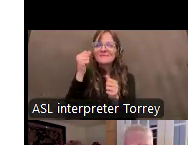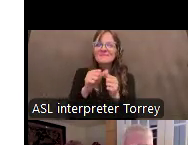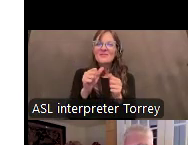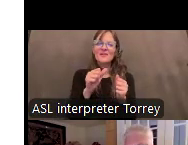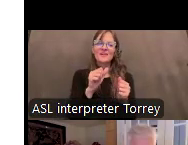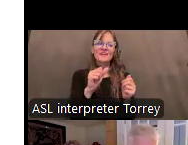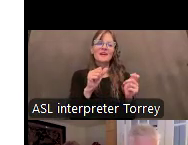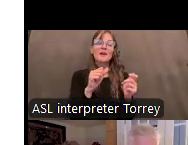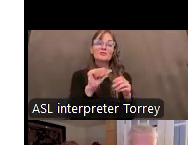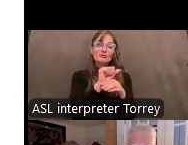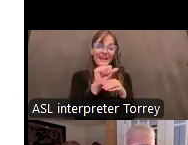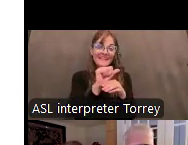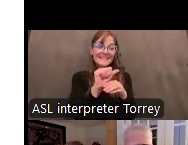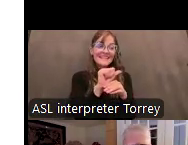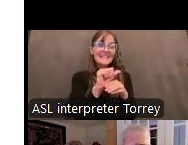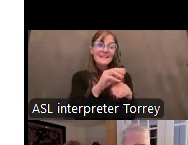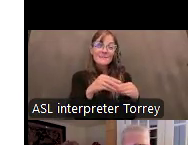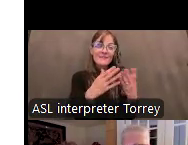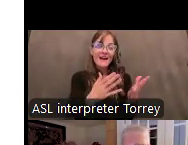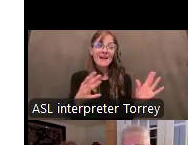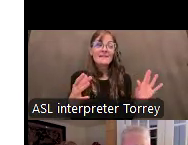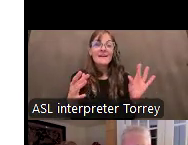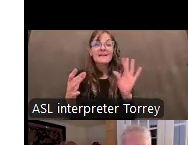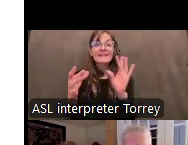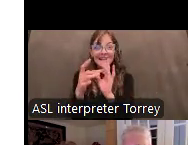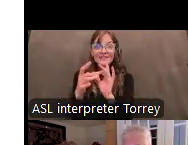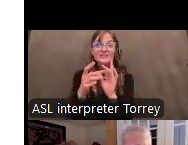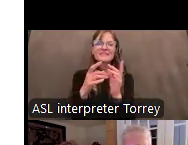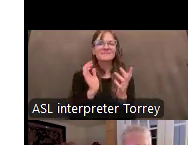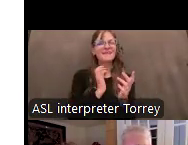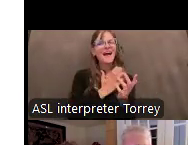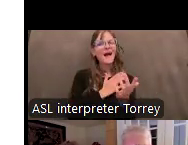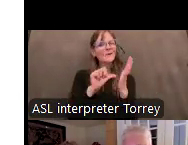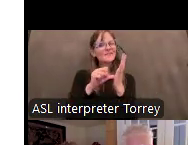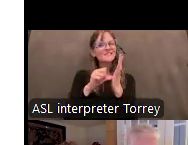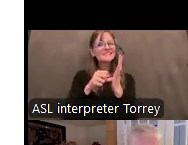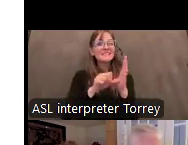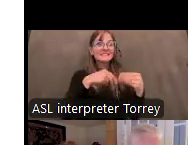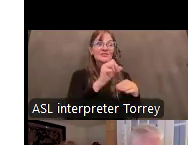So we'll train you, we'll help you find a job. We have participating employers also all over the state